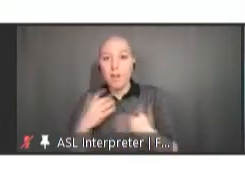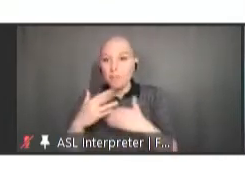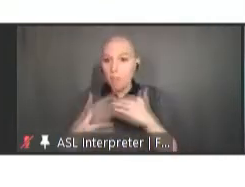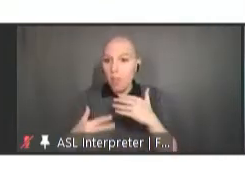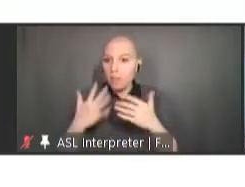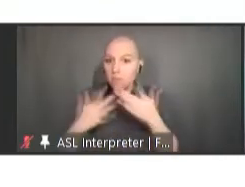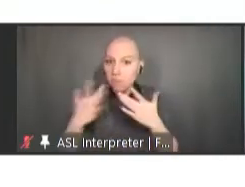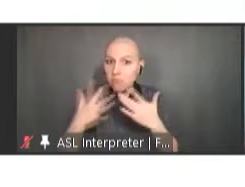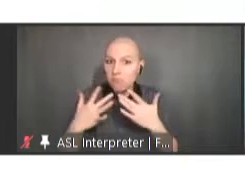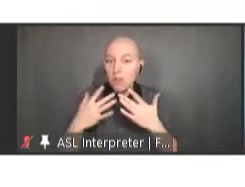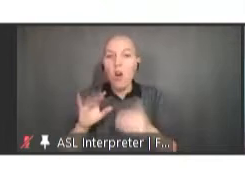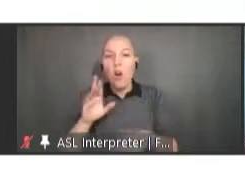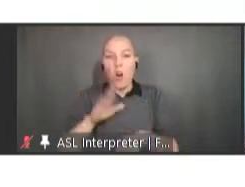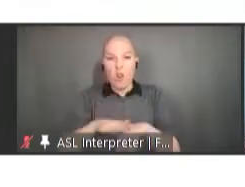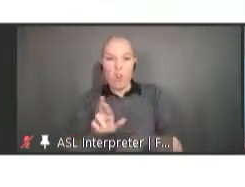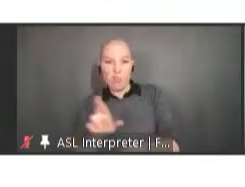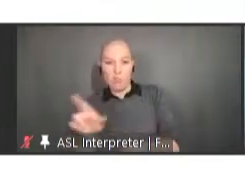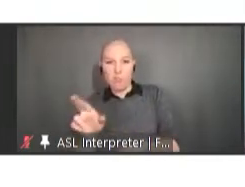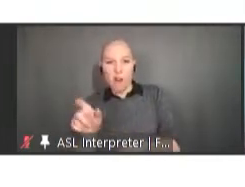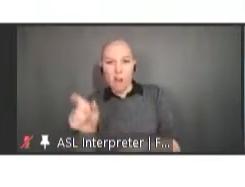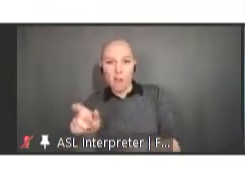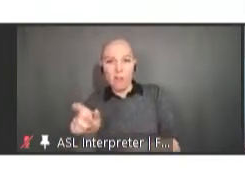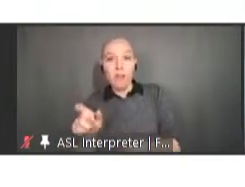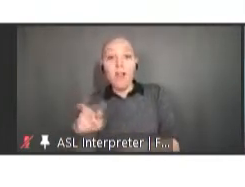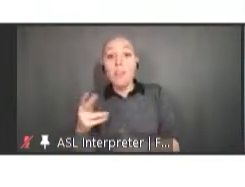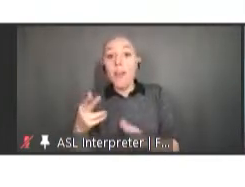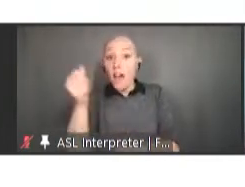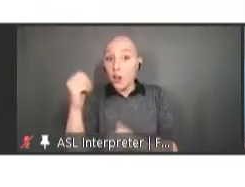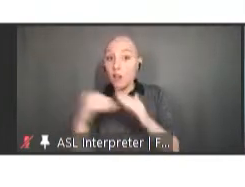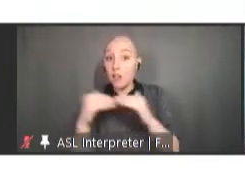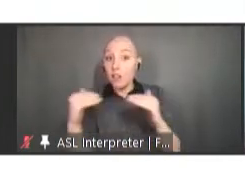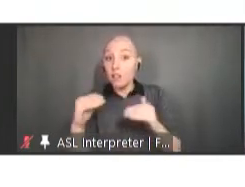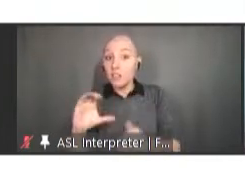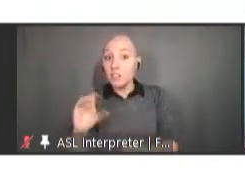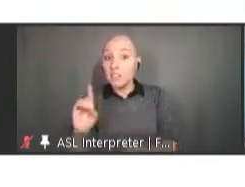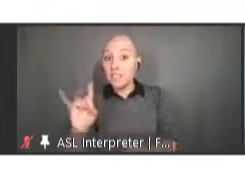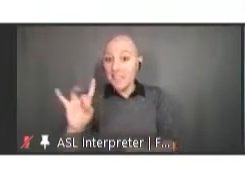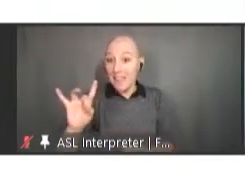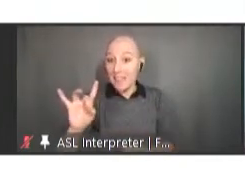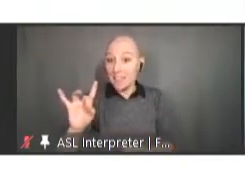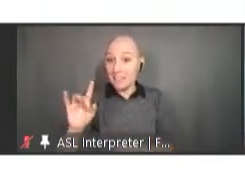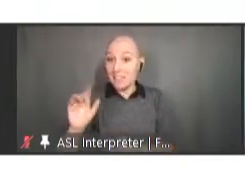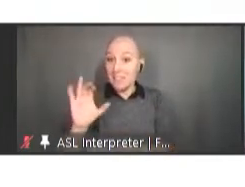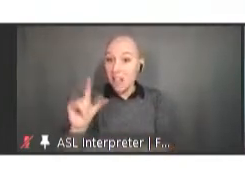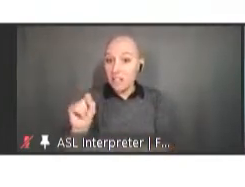those with higher levels of CD8 T cells were more likely to recover from COVID-19, suggesting a key